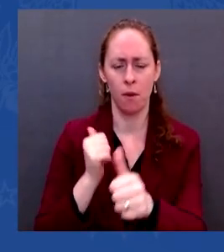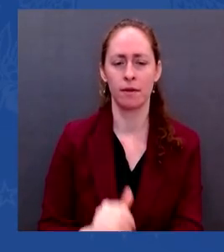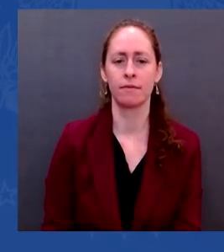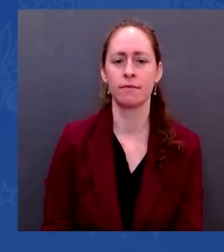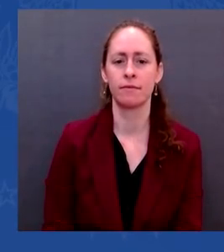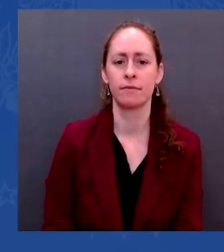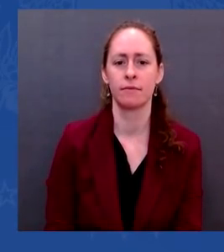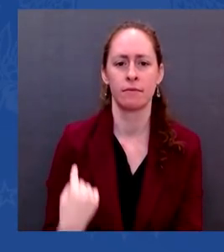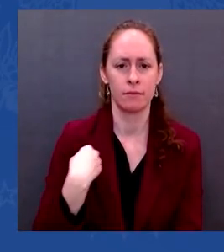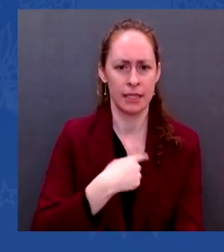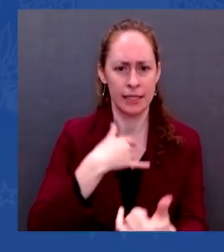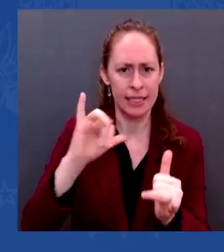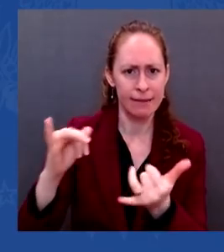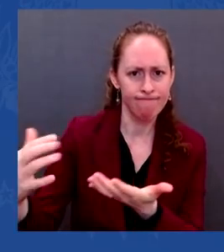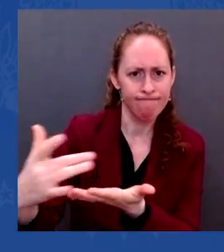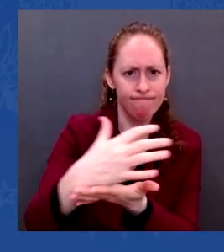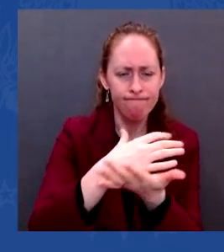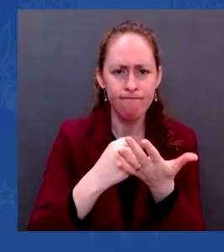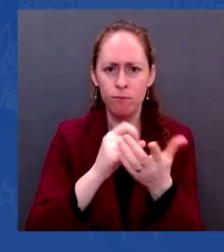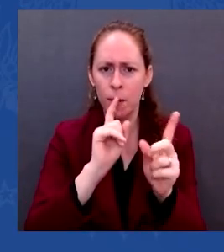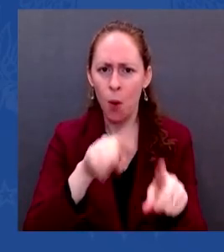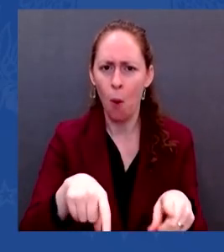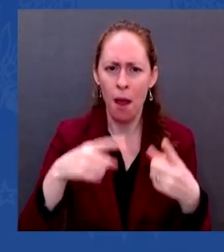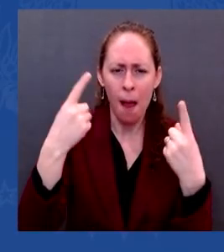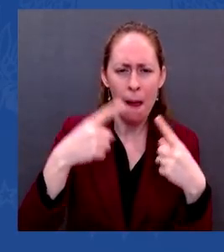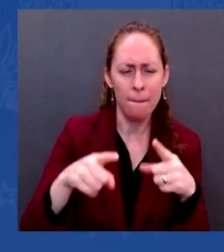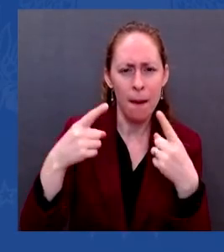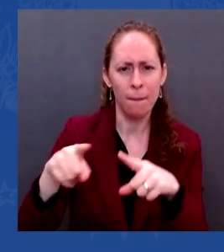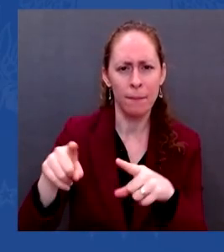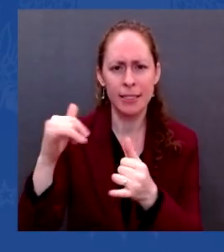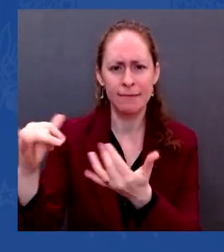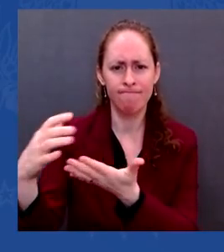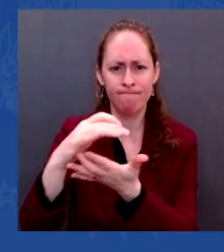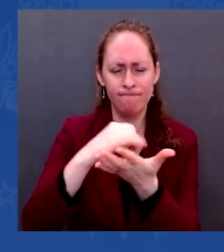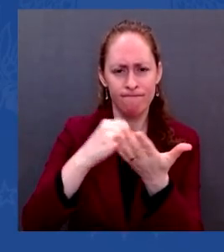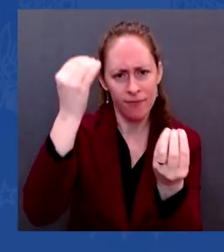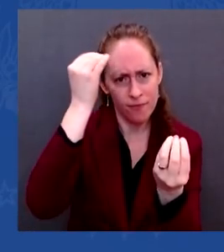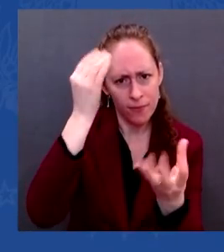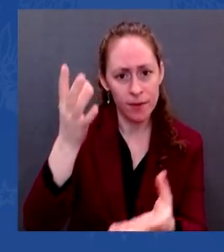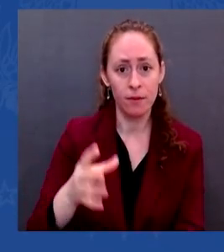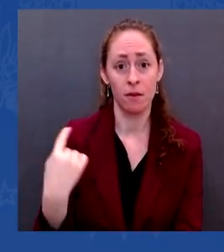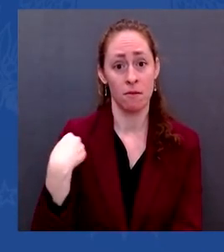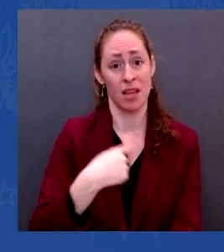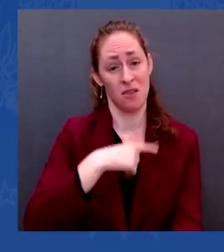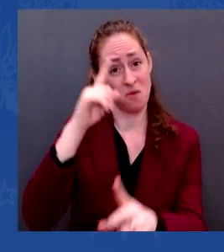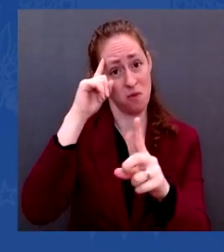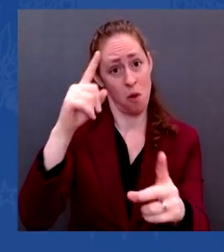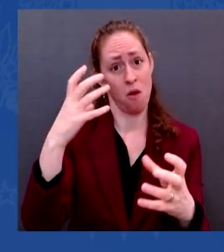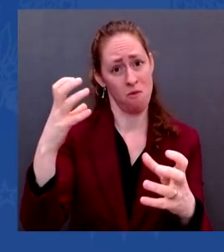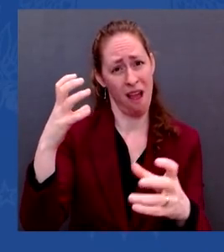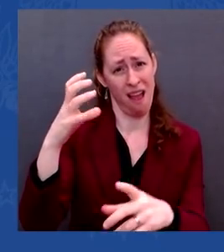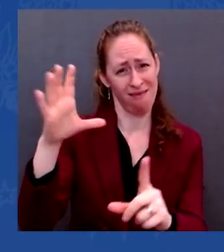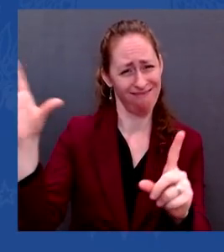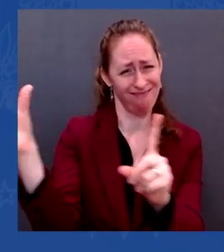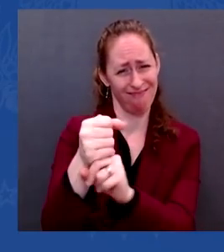in a final act of desperate cowardice, he -- with no regard to the lives of his own family or others in the building,